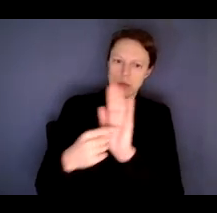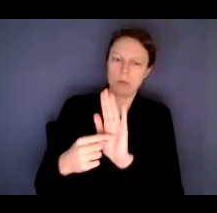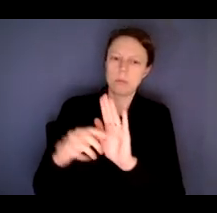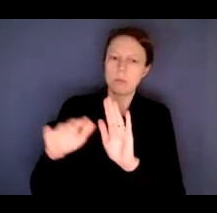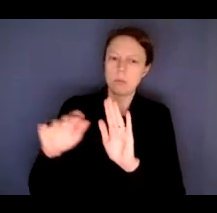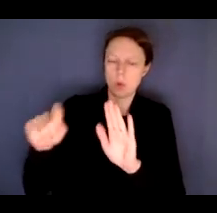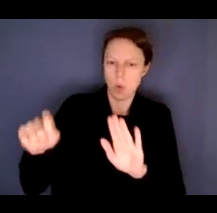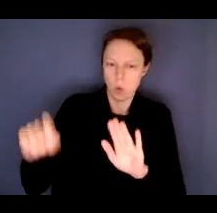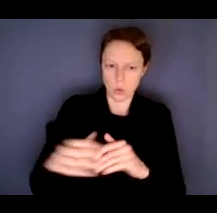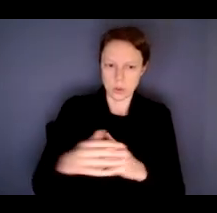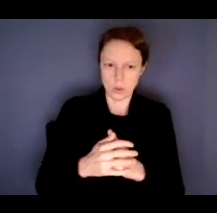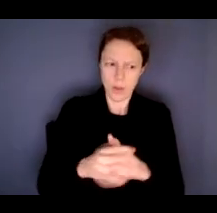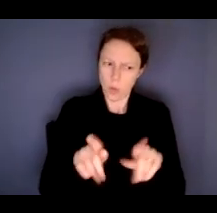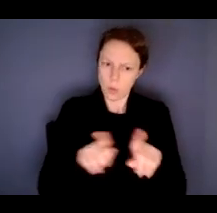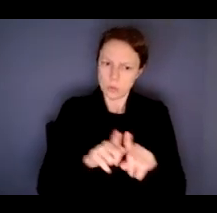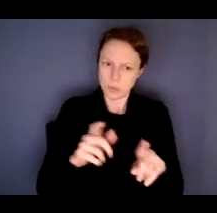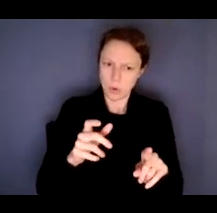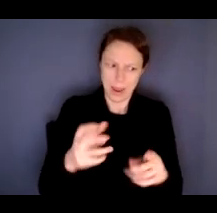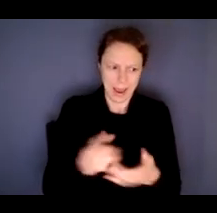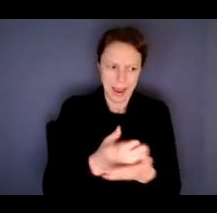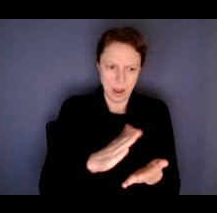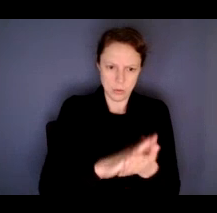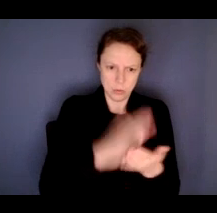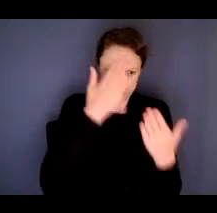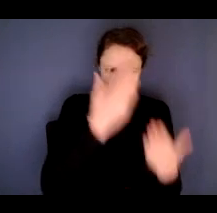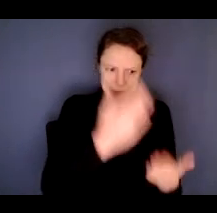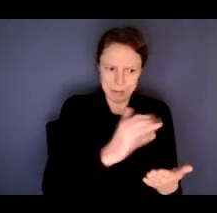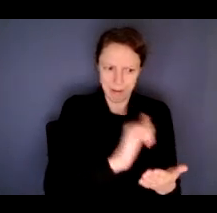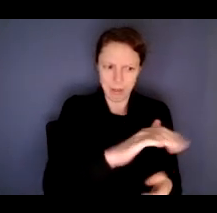represents the child's views and wishes, so that's something the court needs to take into